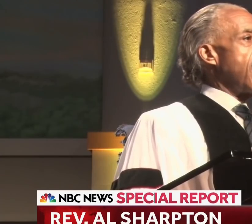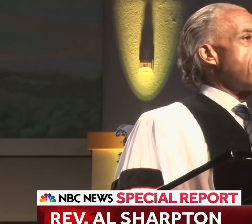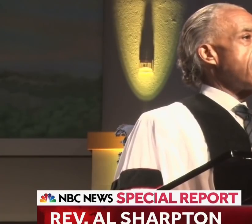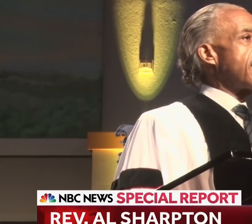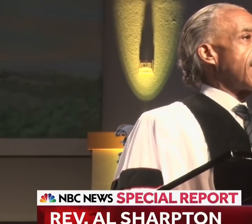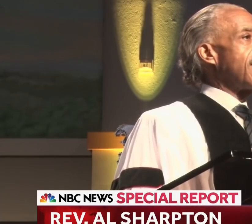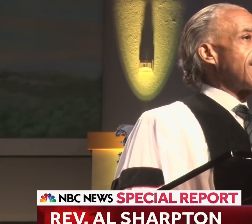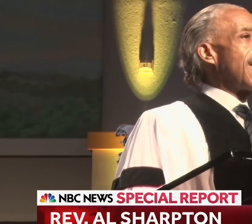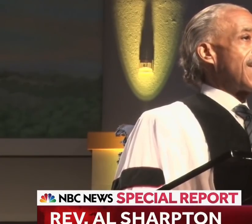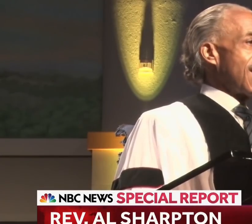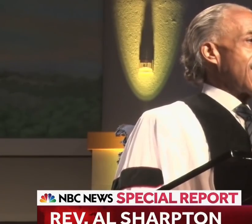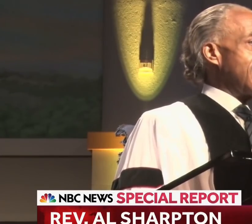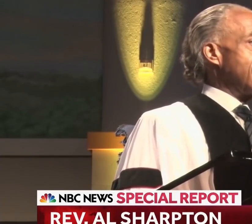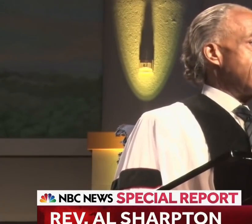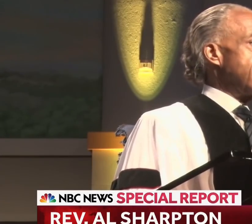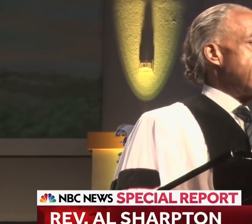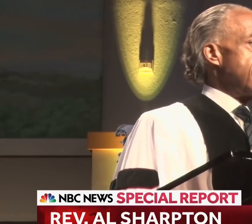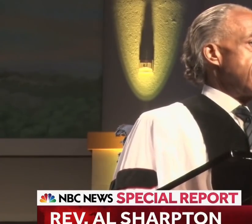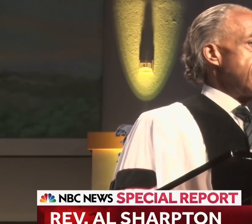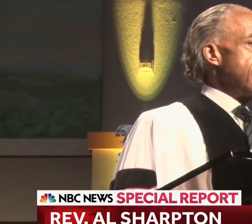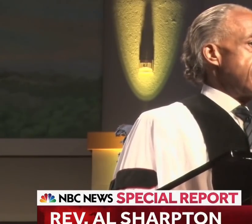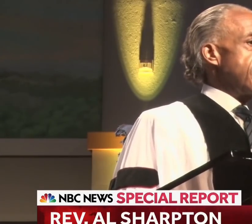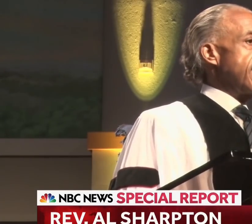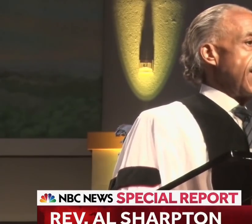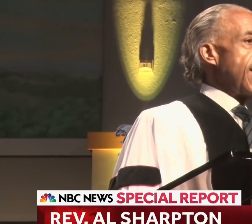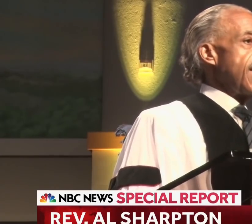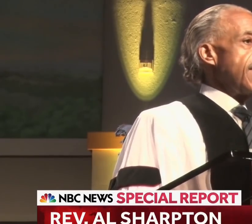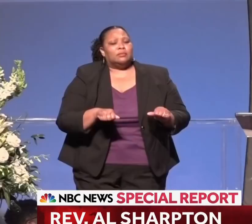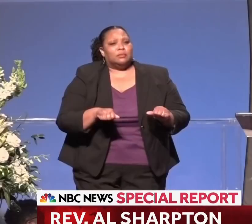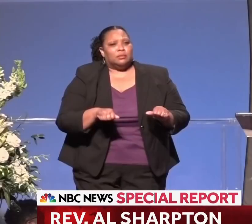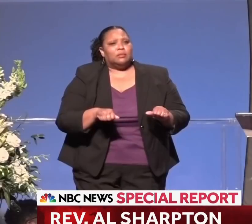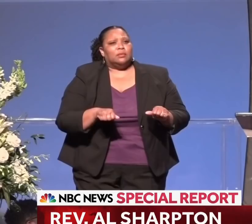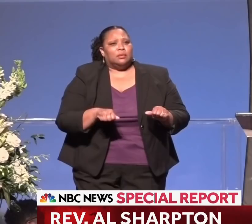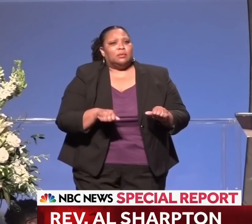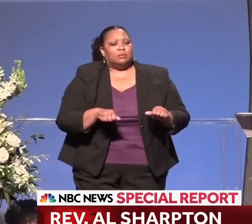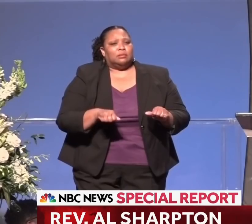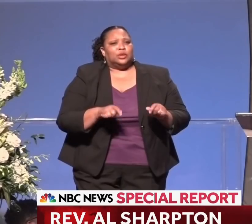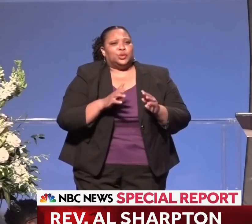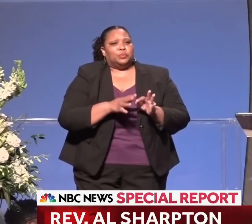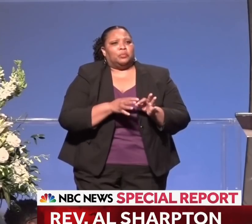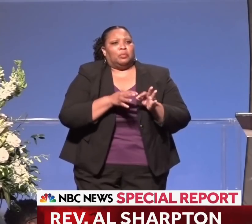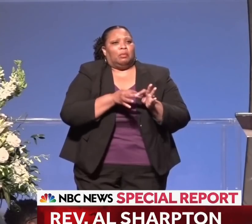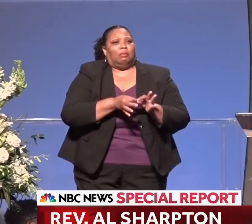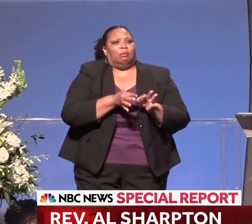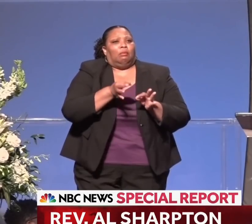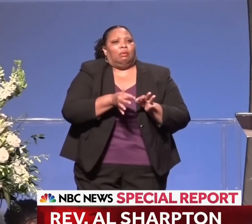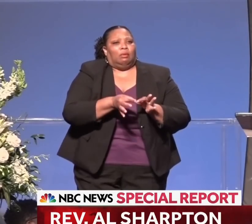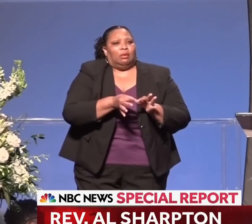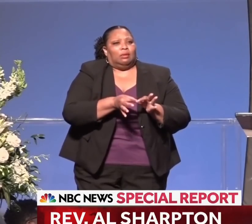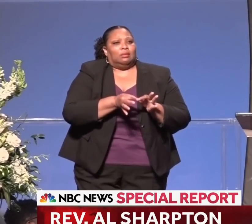AND I’M GOING TO PRONOUNCE ALL OF THEM, BECAUSE THIS IS A TIME THAT WE NEED TO UNDERSTAND THAT